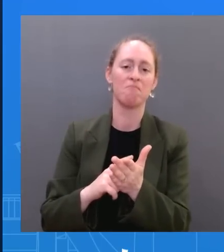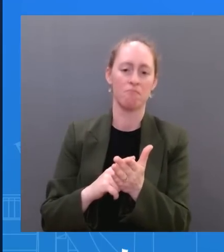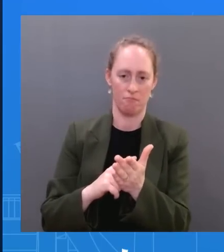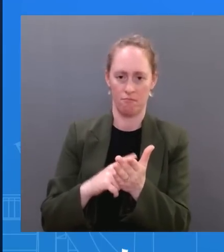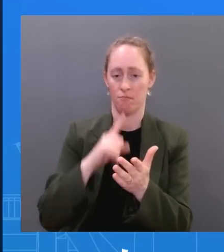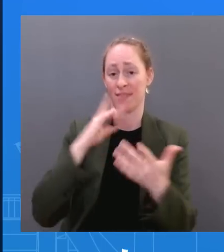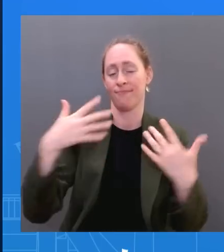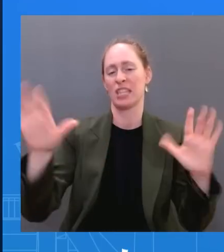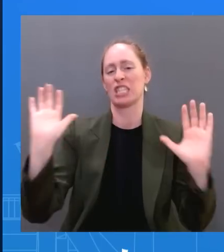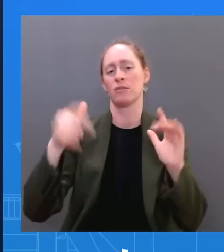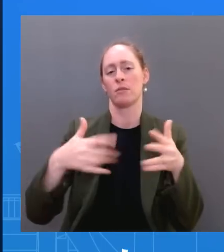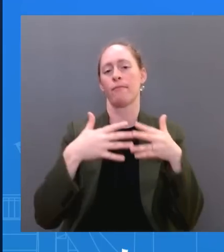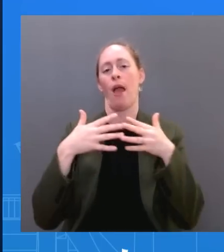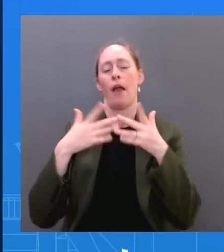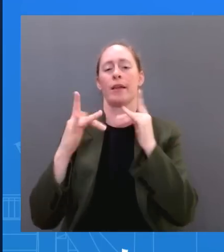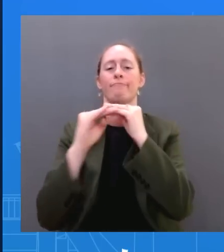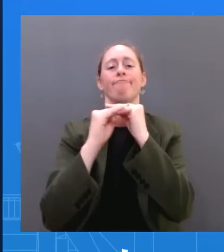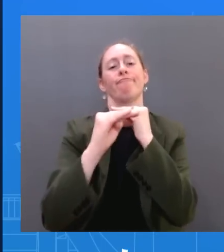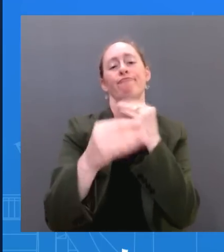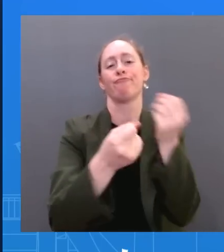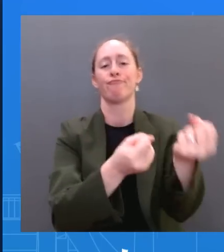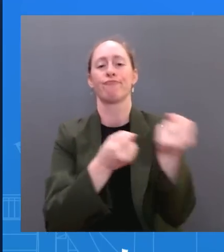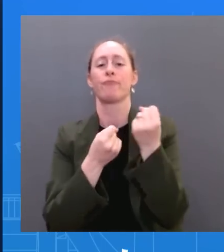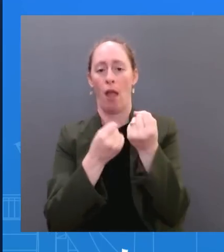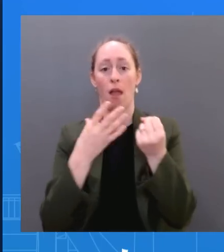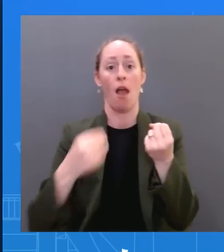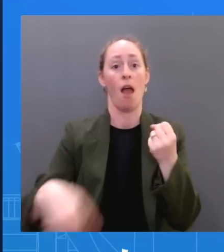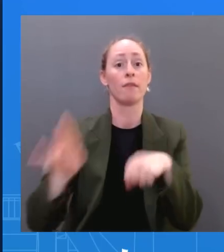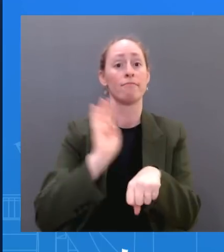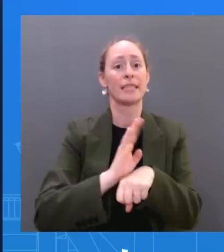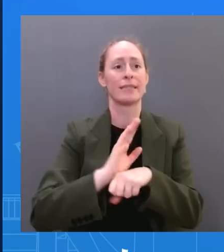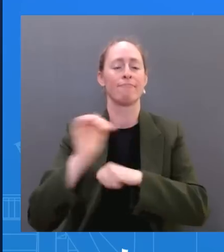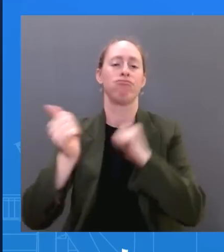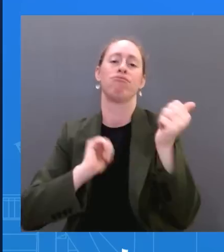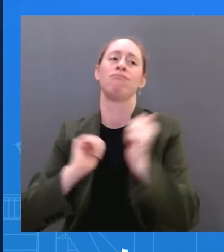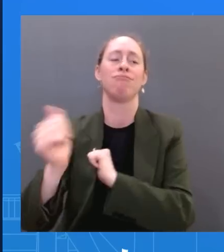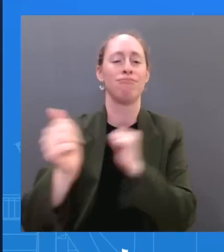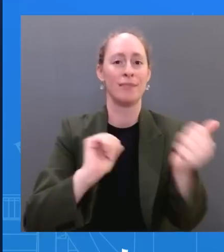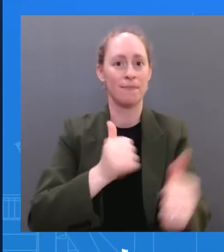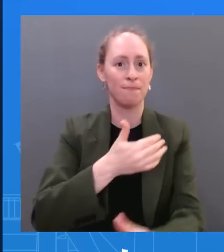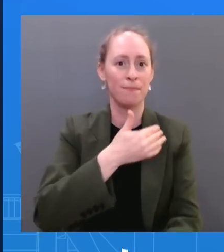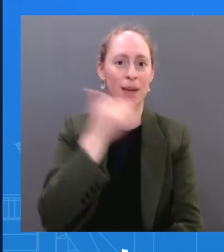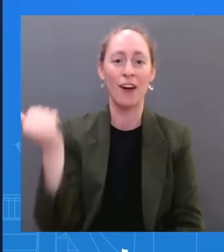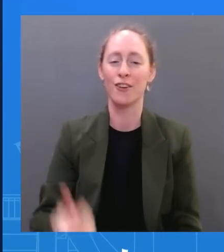Yeah. The Press: So Secretary of State Tony Blinken visit Tokyo. He said he wrote a letter from the President